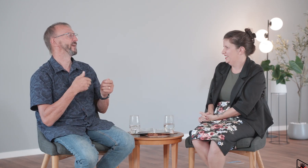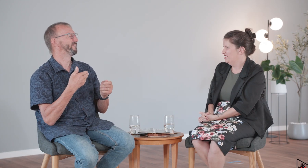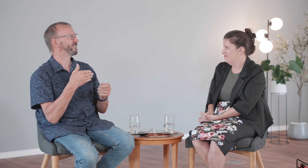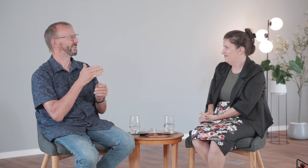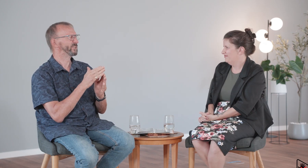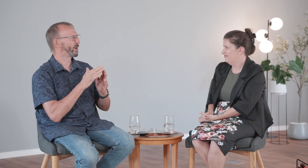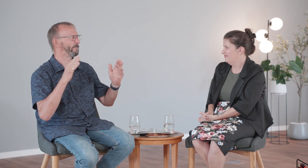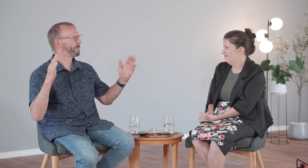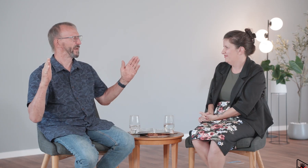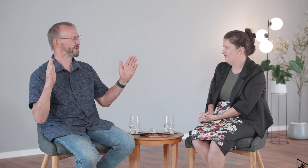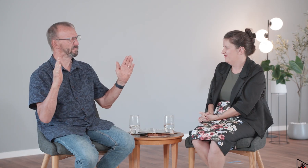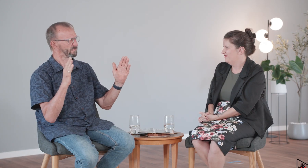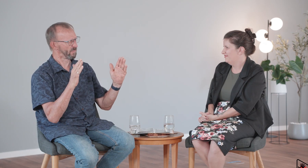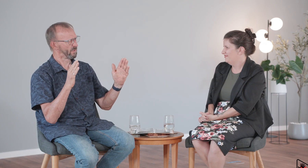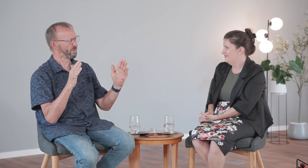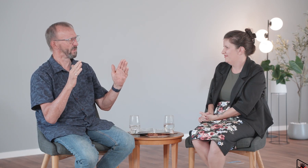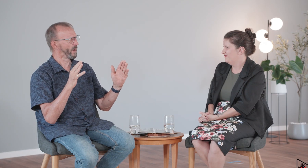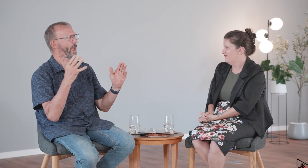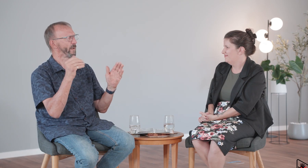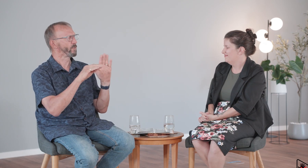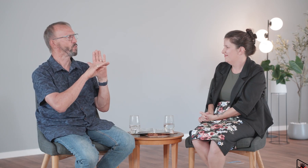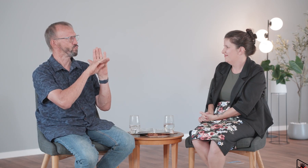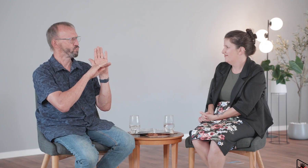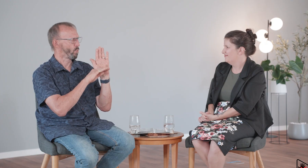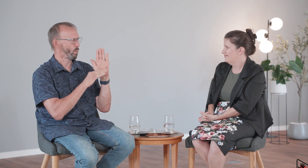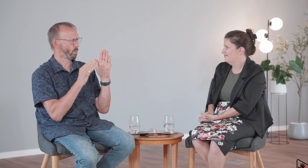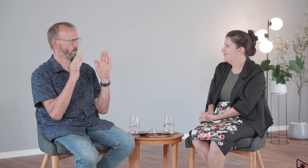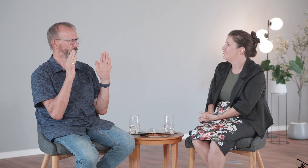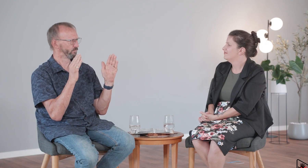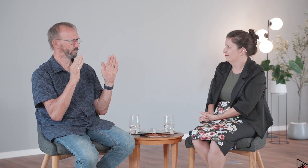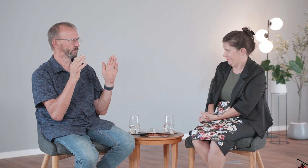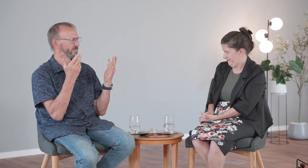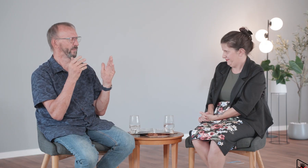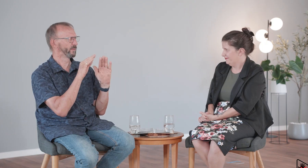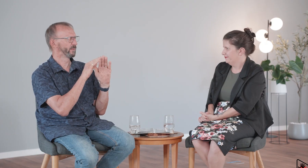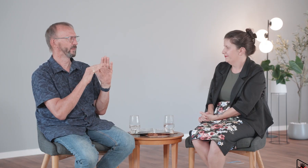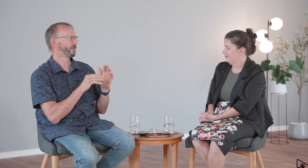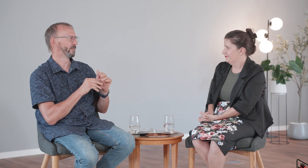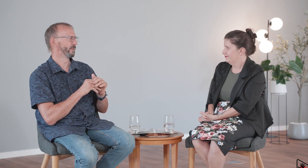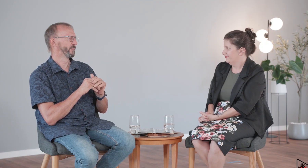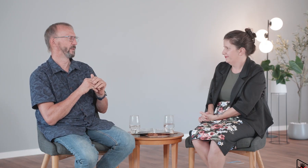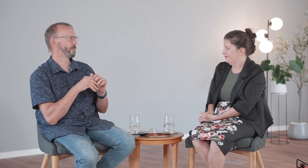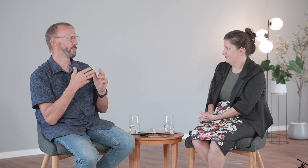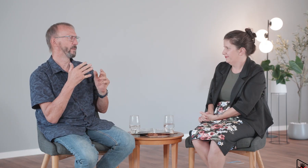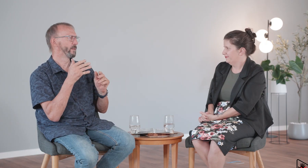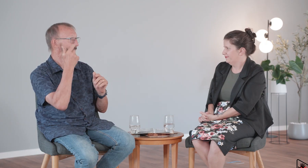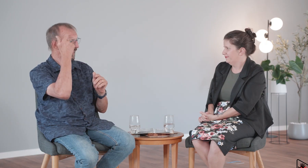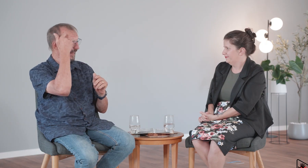fishing, you had certain rules for the size of fish, and the fish we were catching weren't that